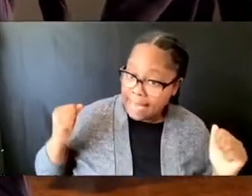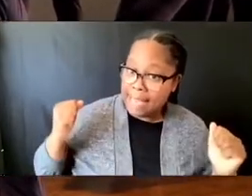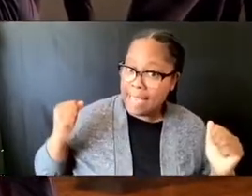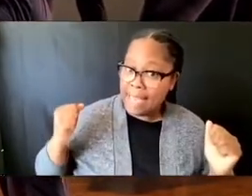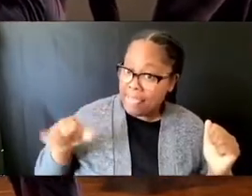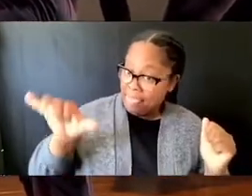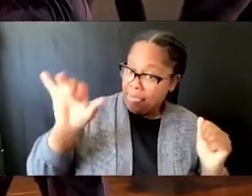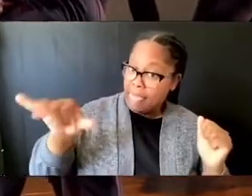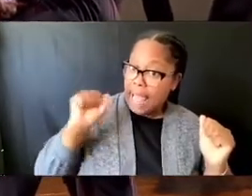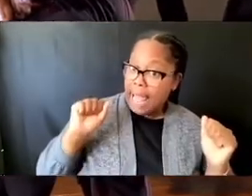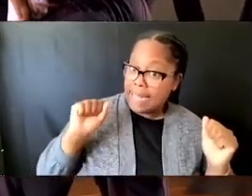That was poetry.